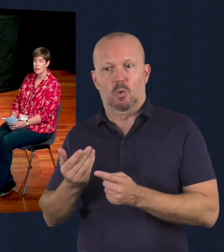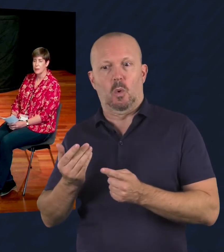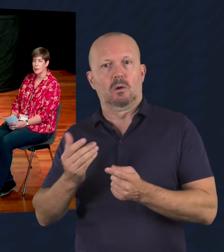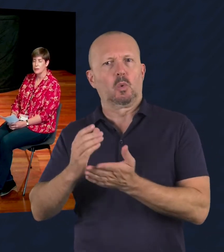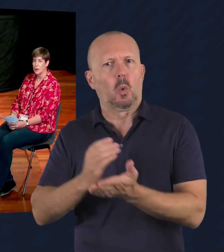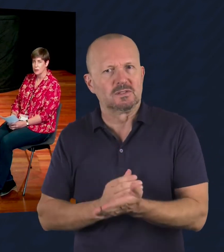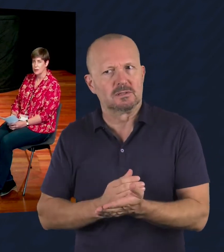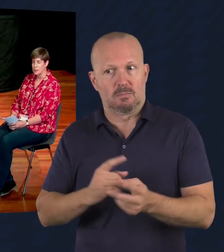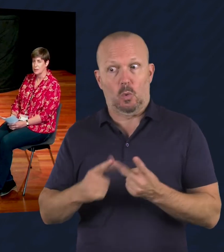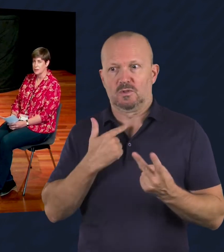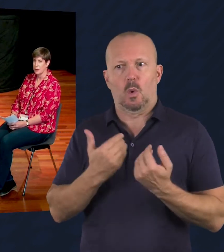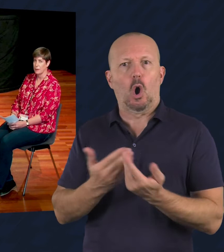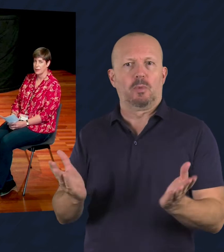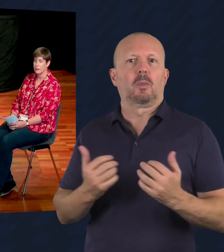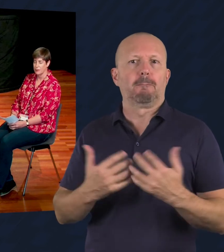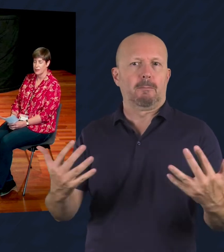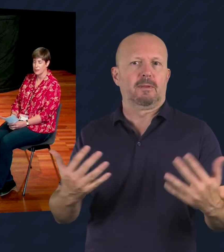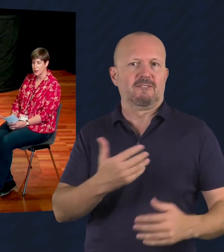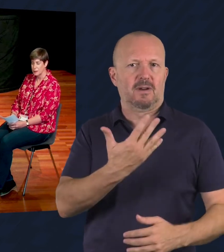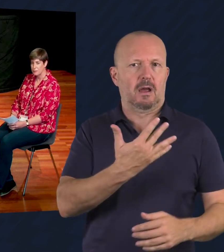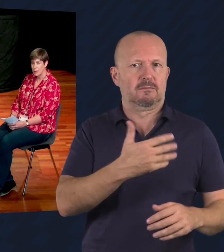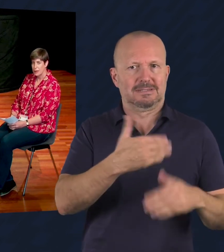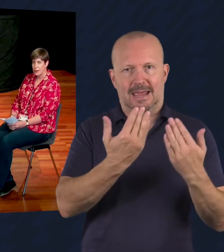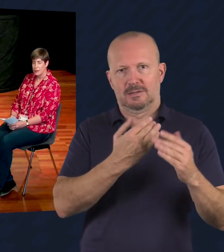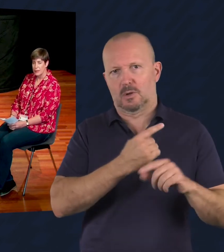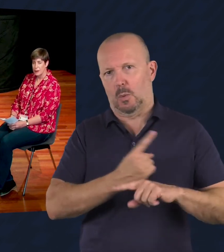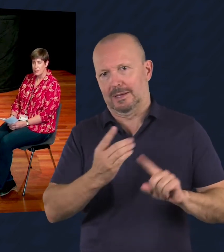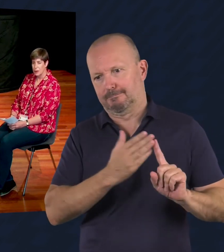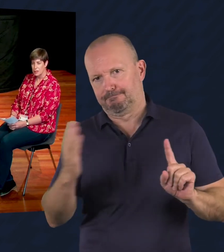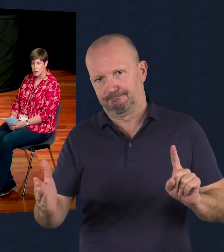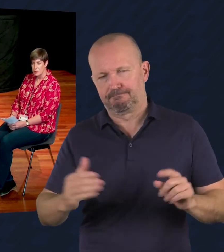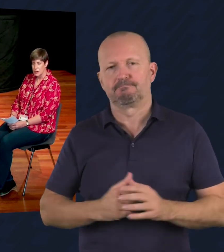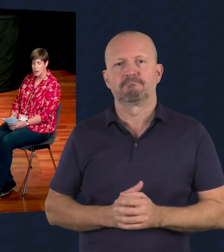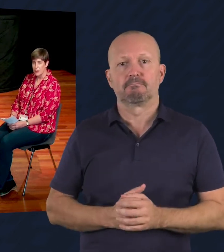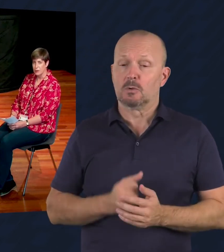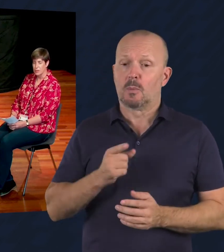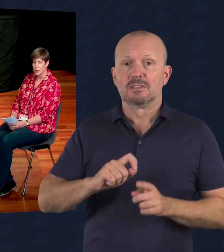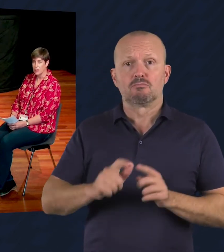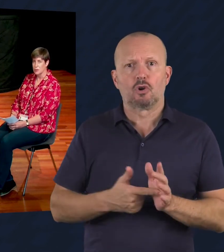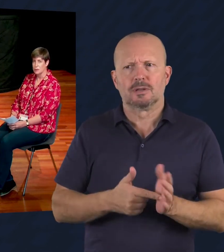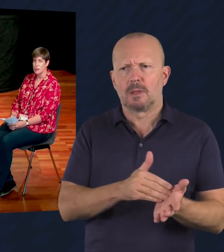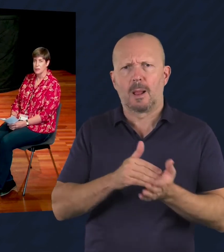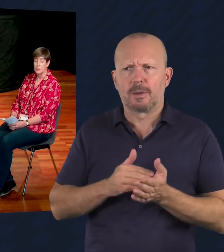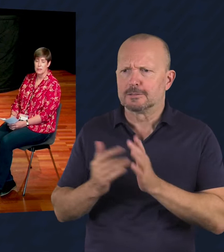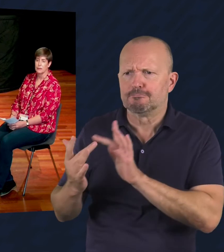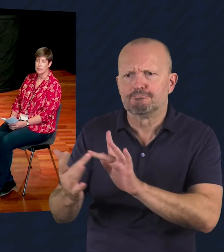But we also open the museum to the public five days a week. The project was not only about reaching out to a diverse community for us,